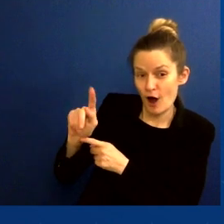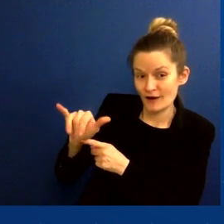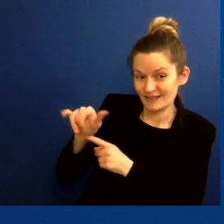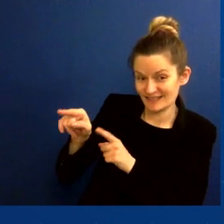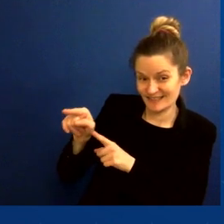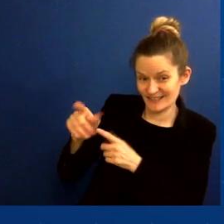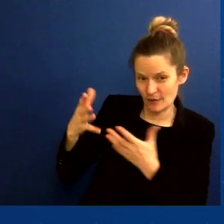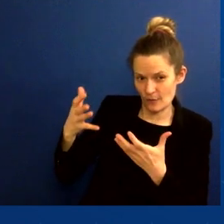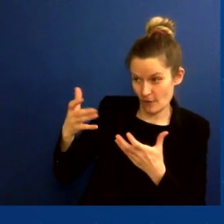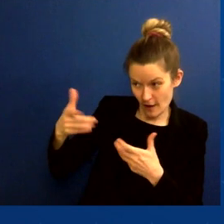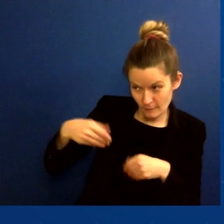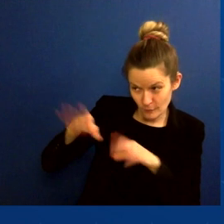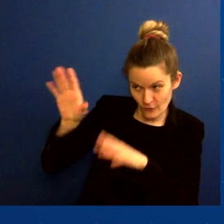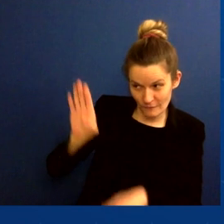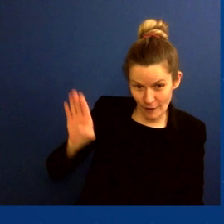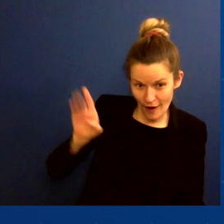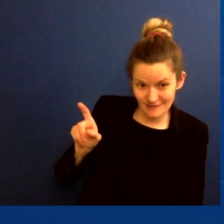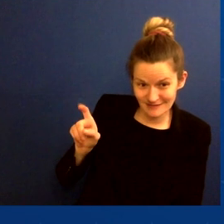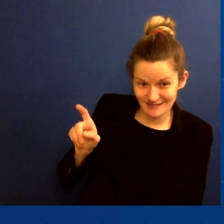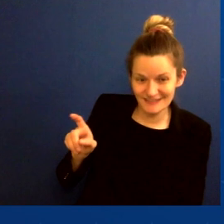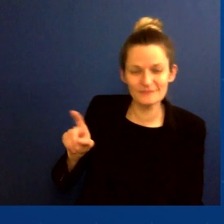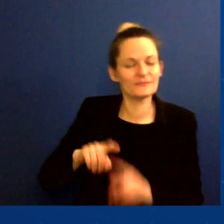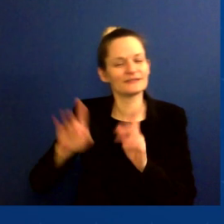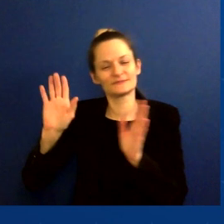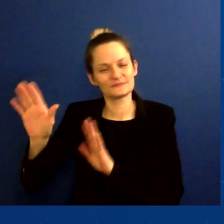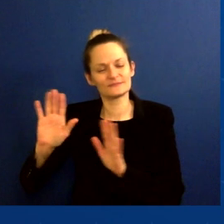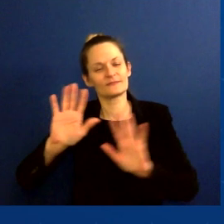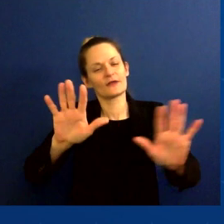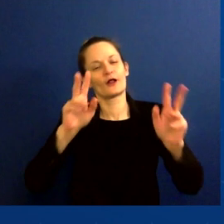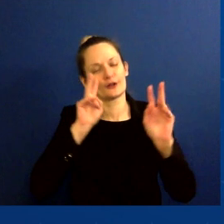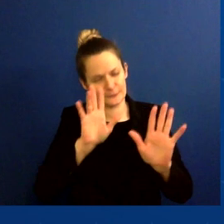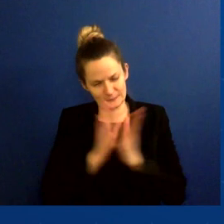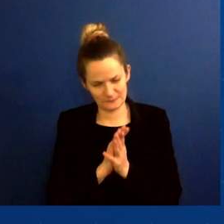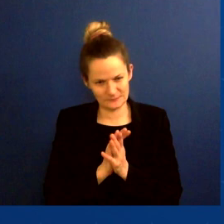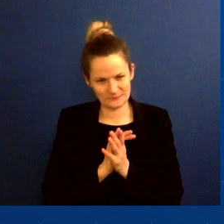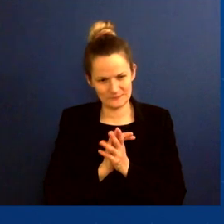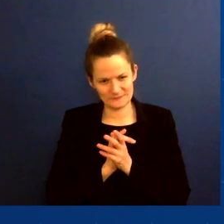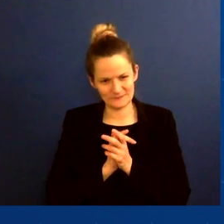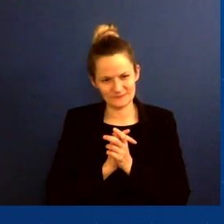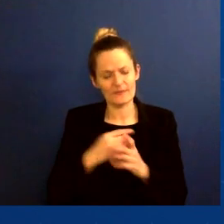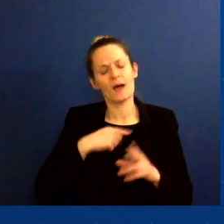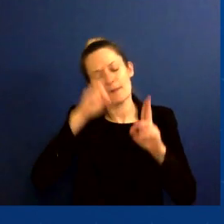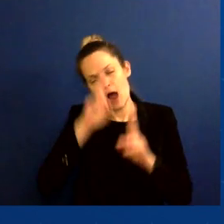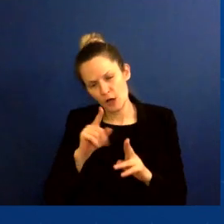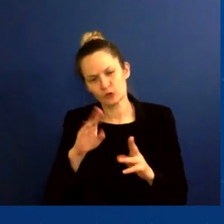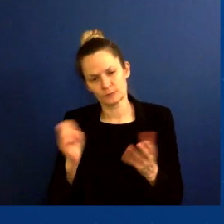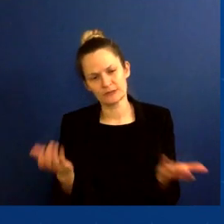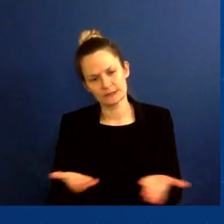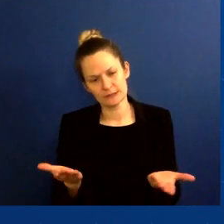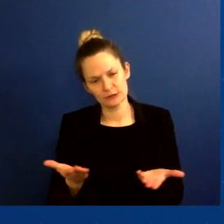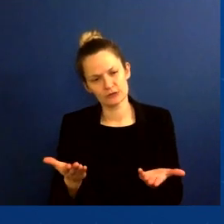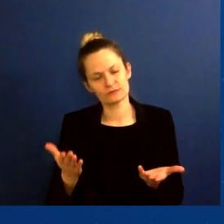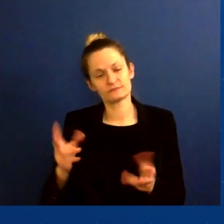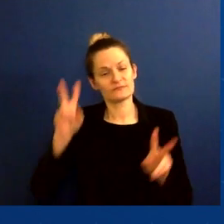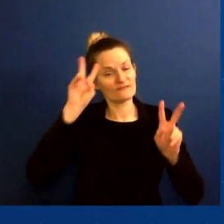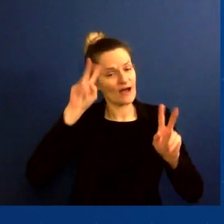But, folks, look, it's an honor to be here with Vice President Harris and with the Labor Secretary, Marty Walsh –-